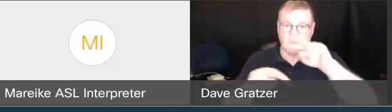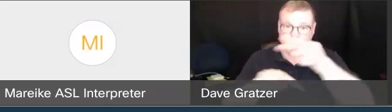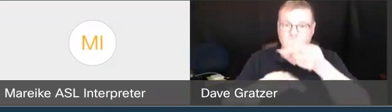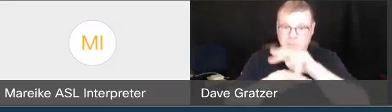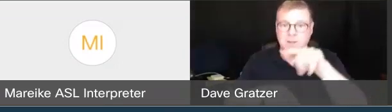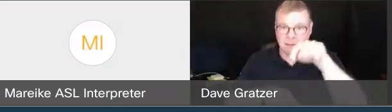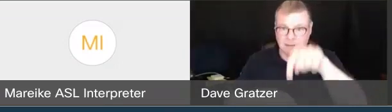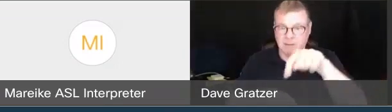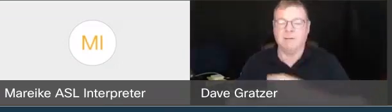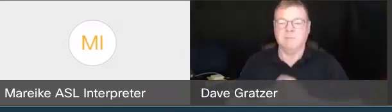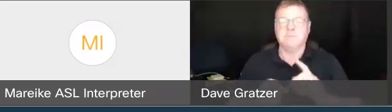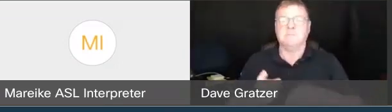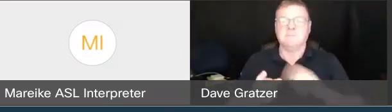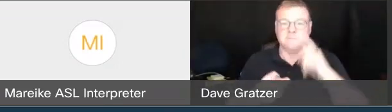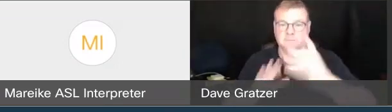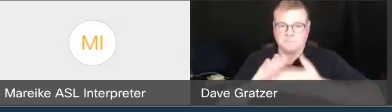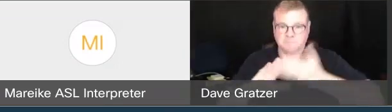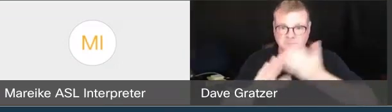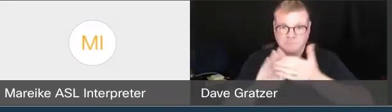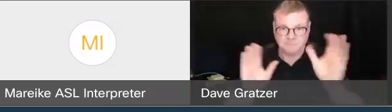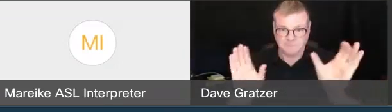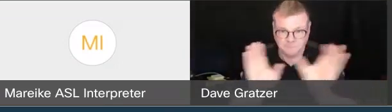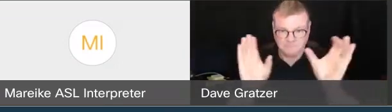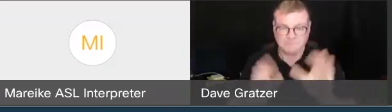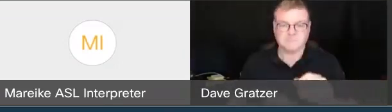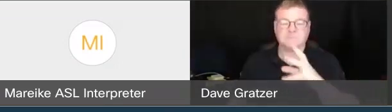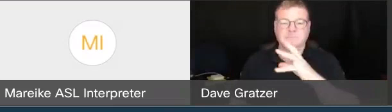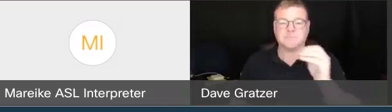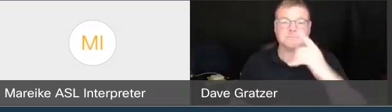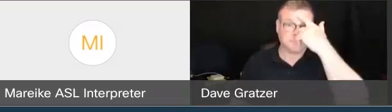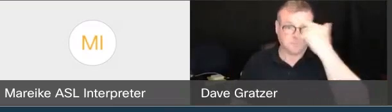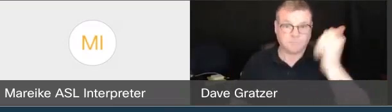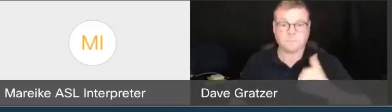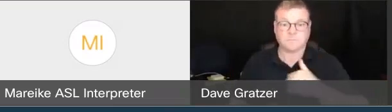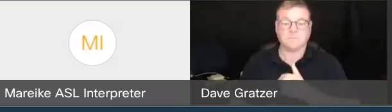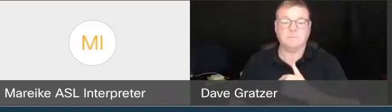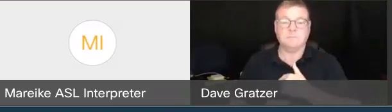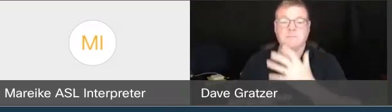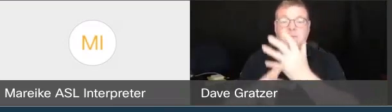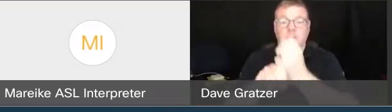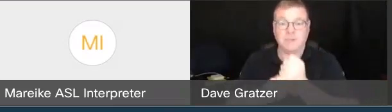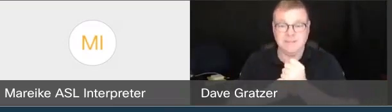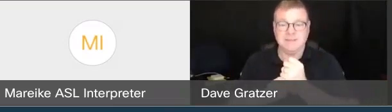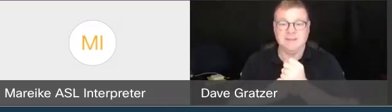in terms of our operating certificates. And because we receive the deficit funding